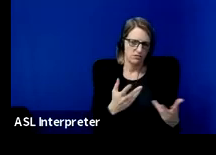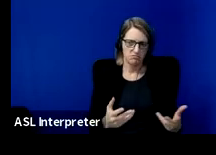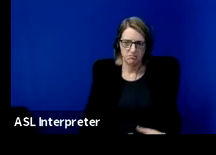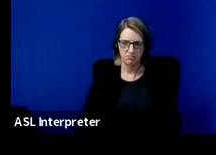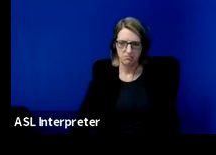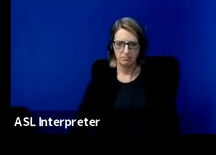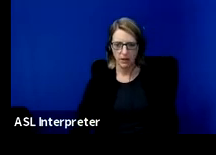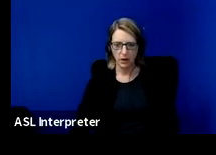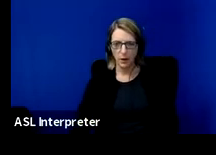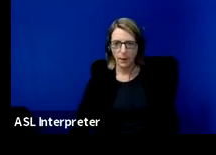ESD 112-- Kristina Wambold: I'm going to leave student view.